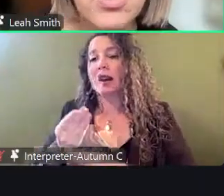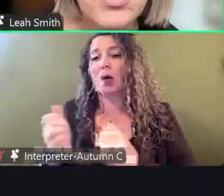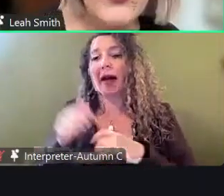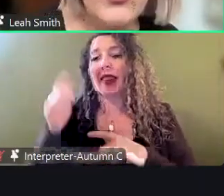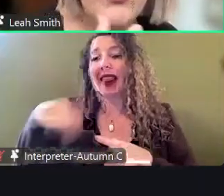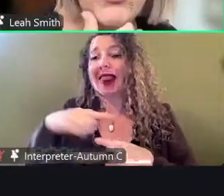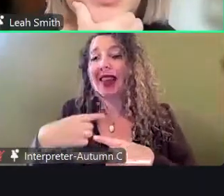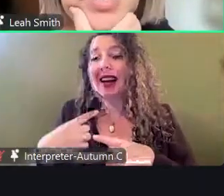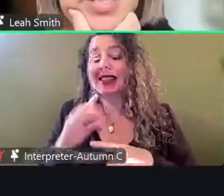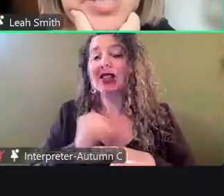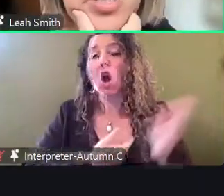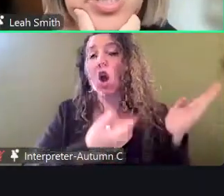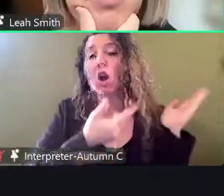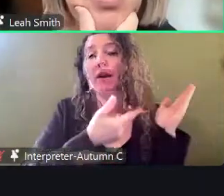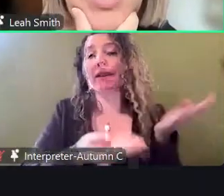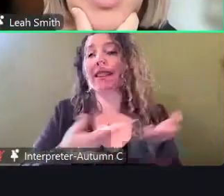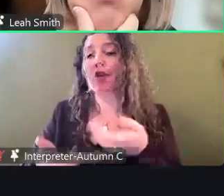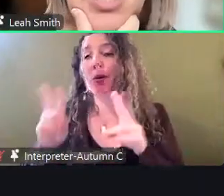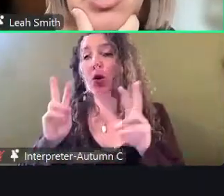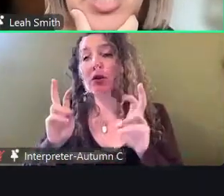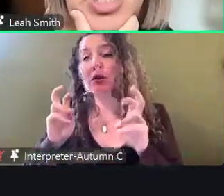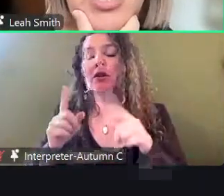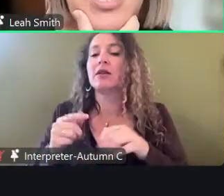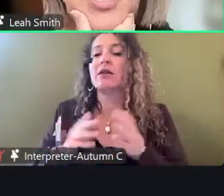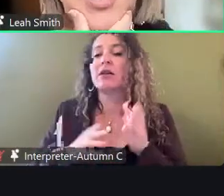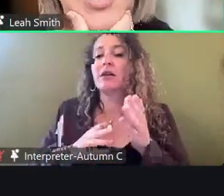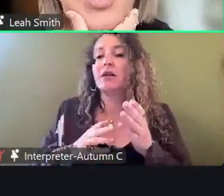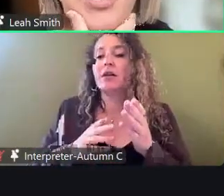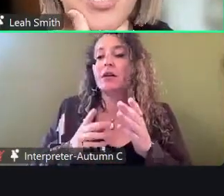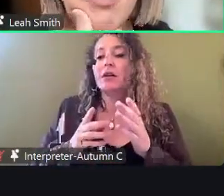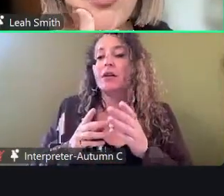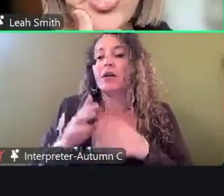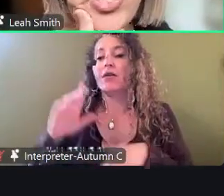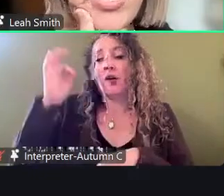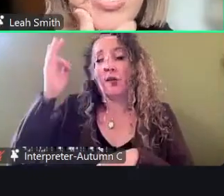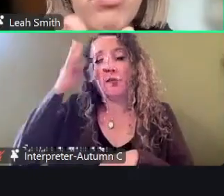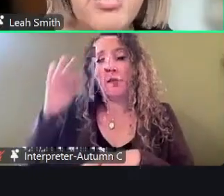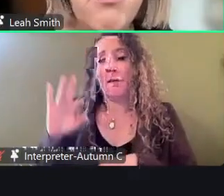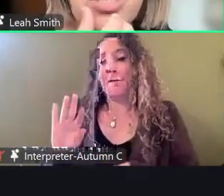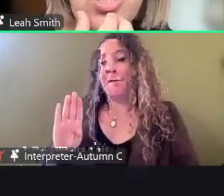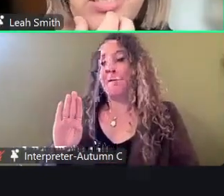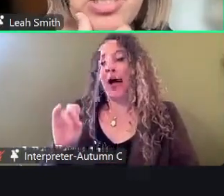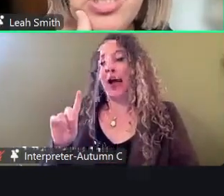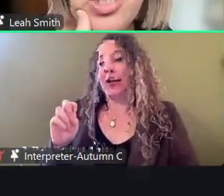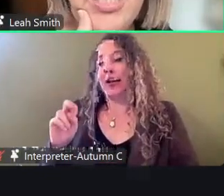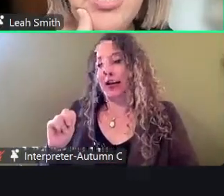deliverables under the Biden administration. And then unfortunately when the administration changed